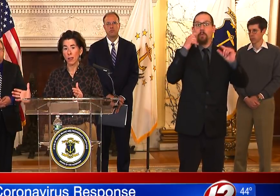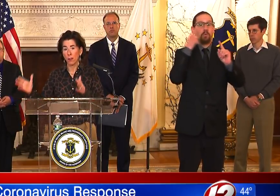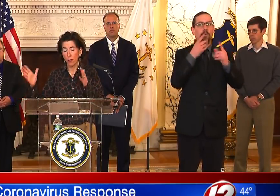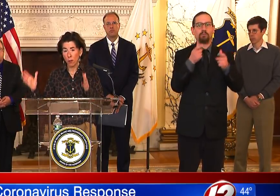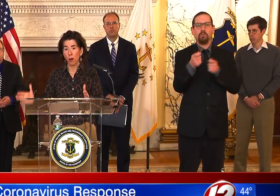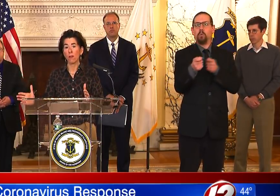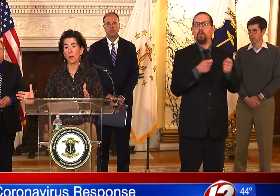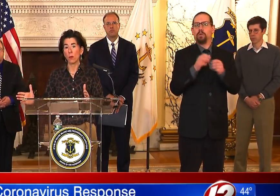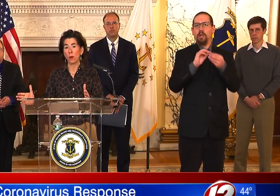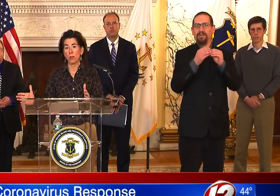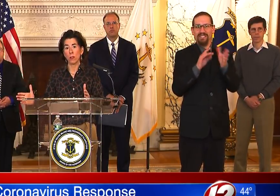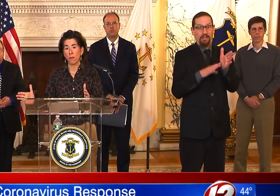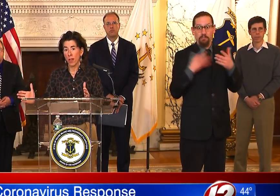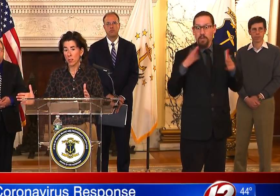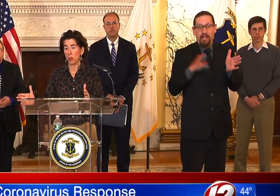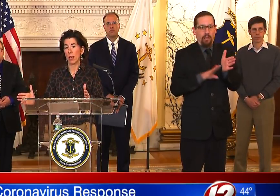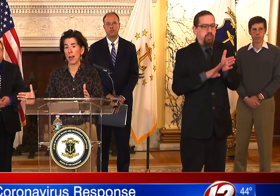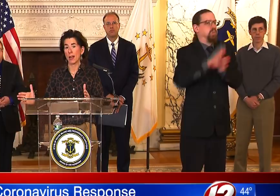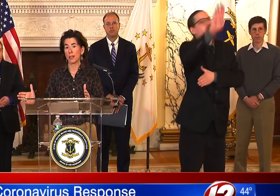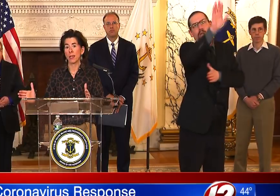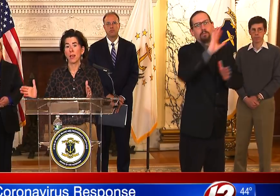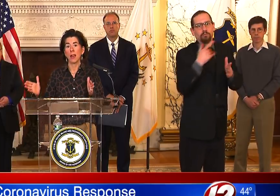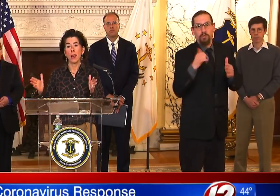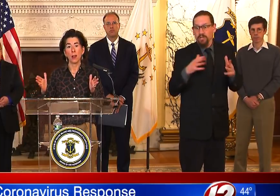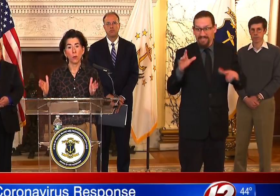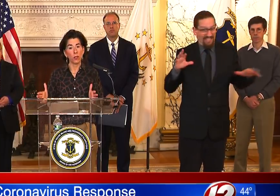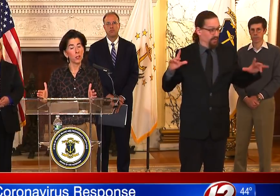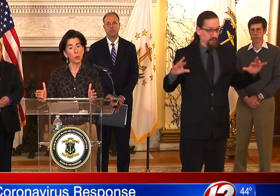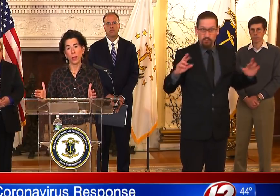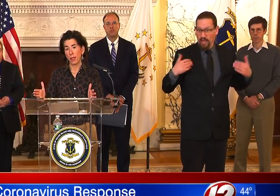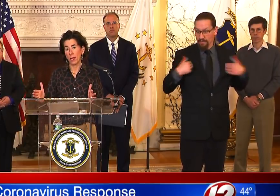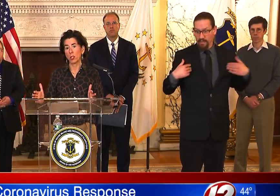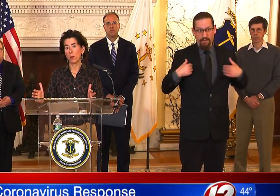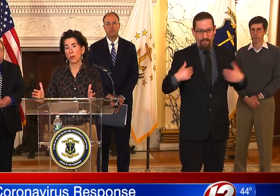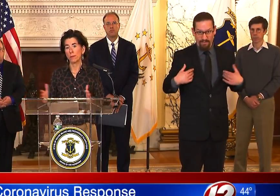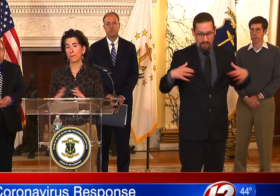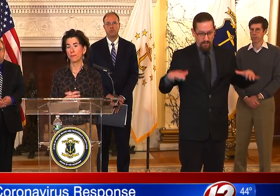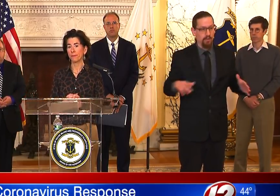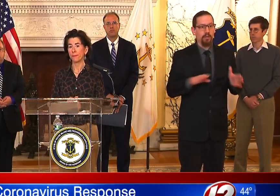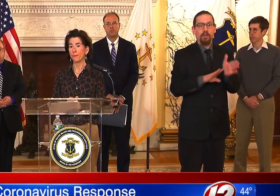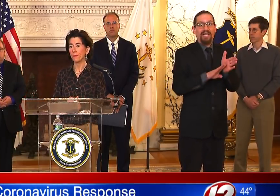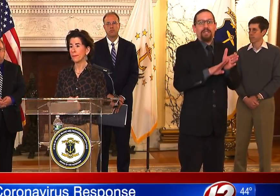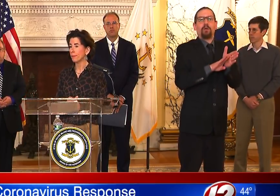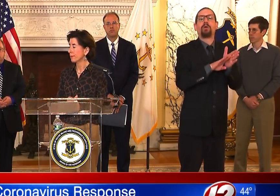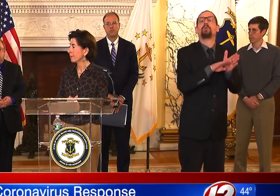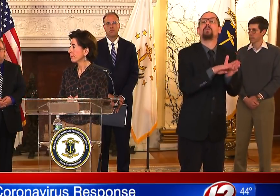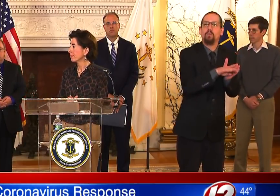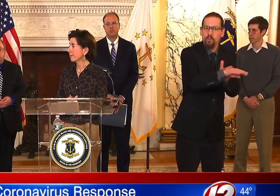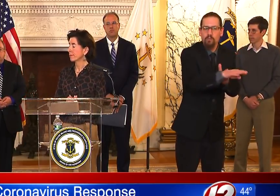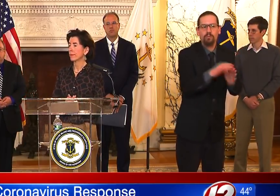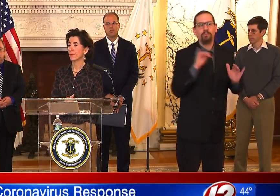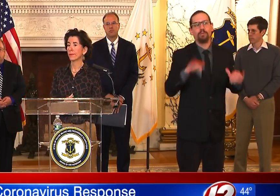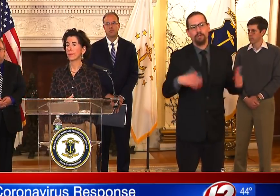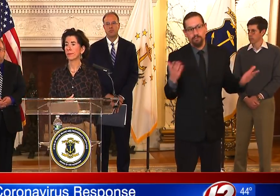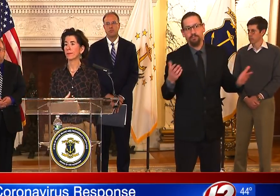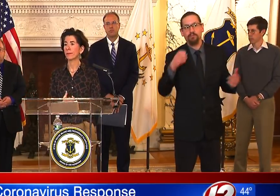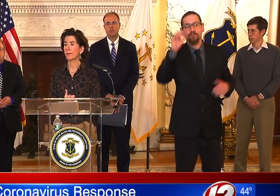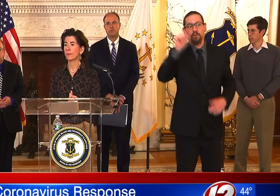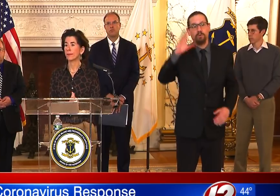OUR SYSTEM READY. THE ANSWER TO SOUTH KOREA IS THEY WERE MORE READY, THERE FEDERAL GOVERNMENT WAS FASTER TO ACT, AND WE ARE PLAYING CATCH